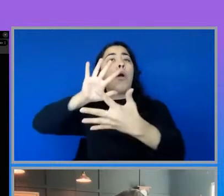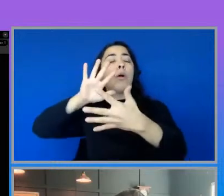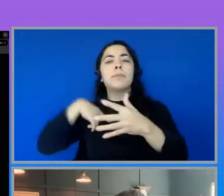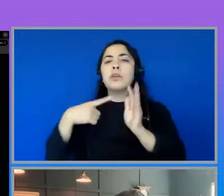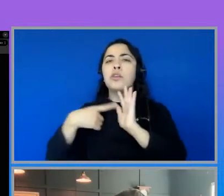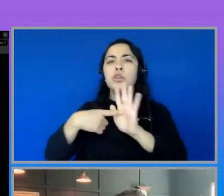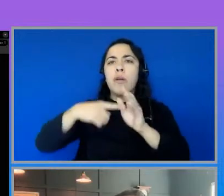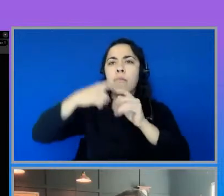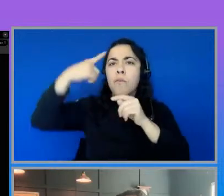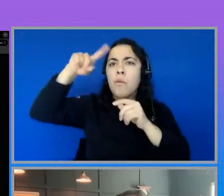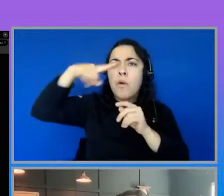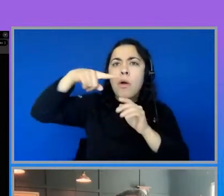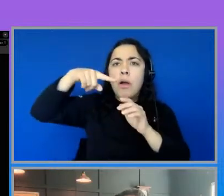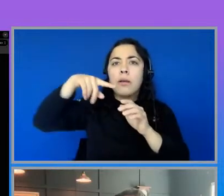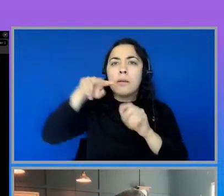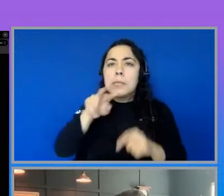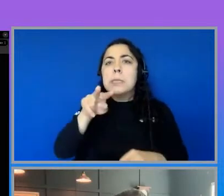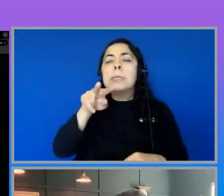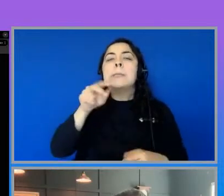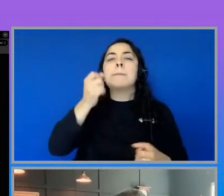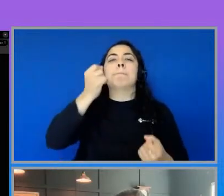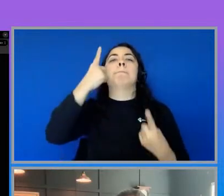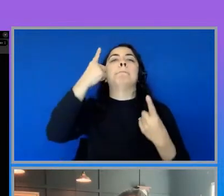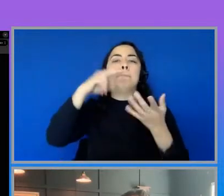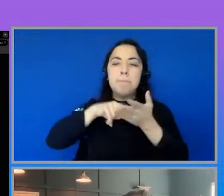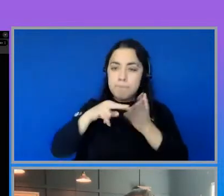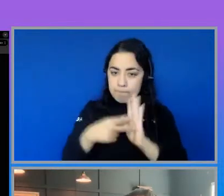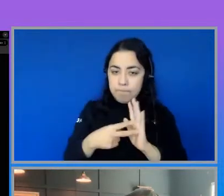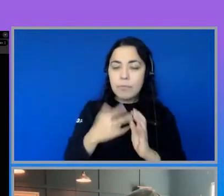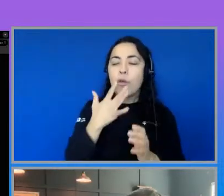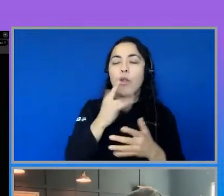showing this to get on the same page of what we mean when we say